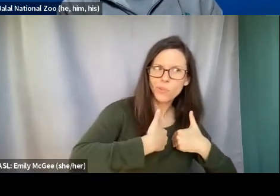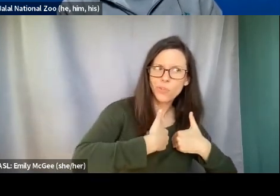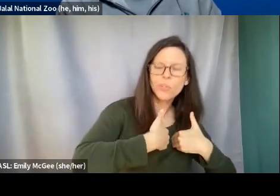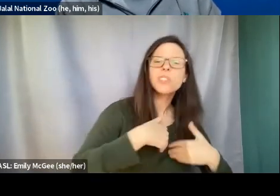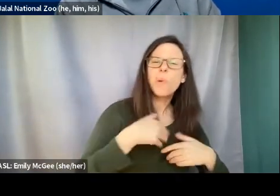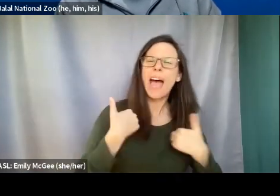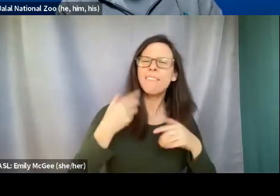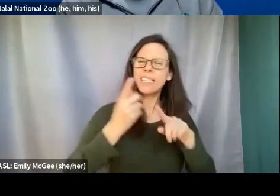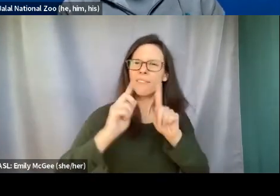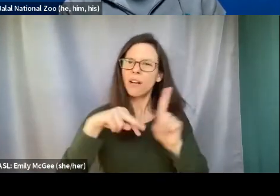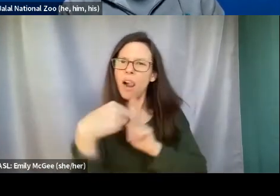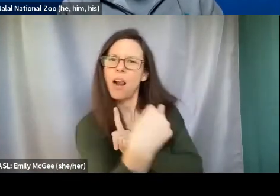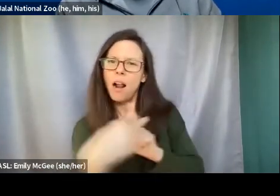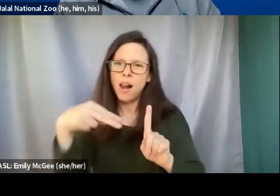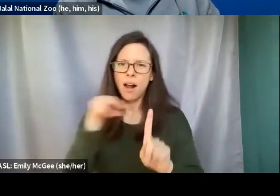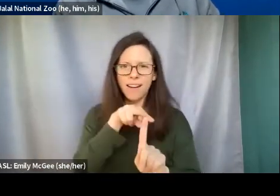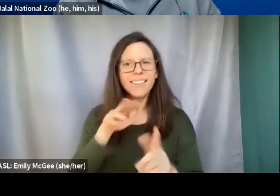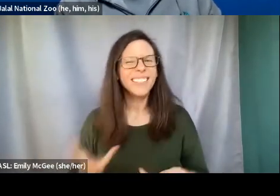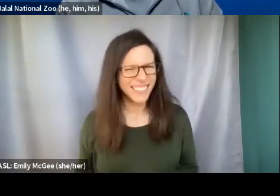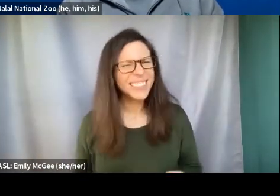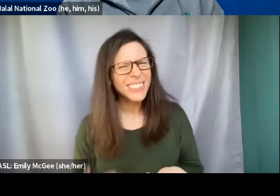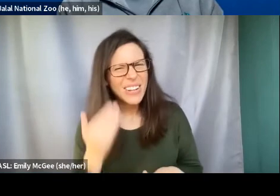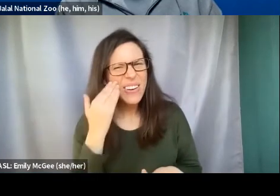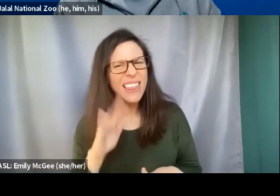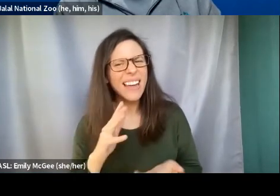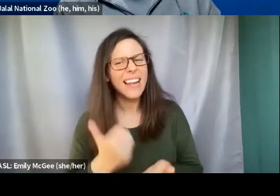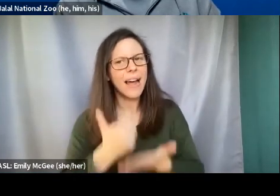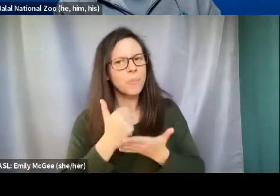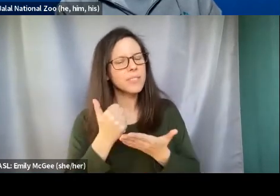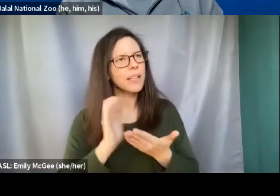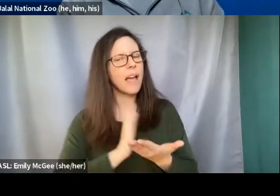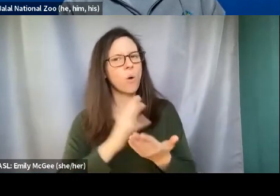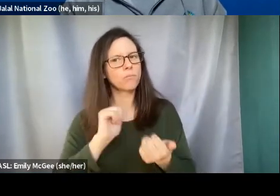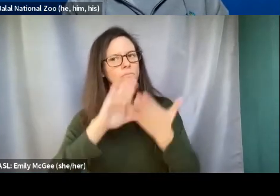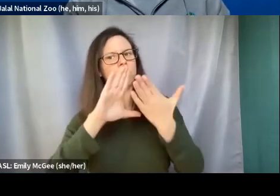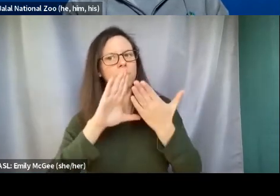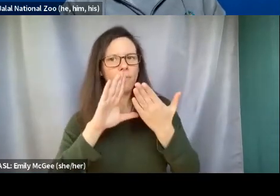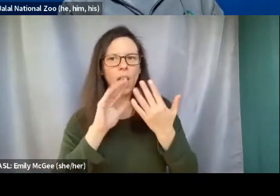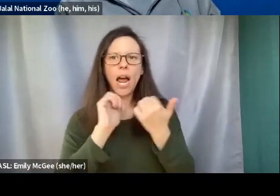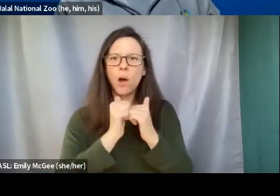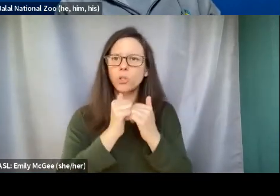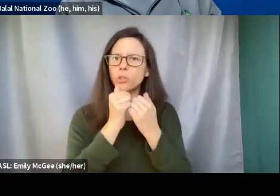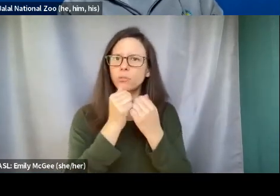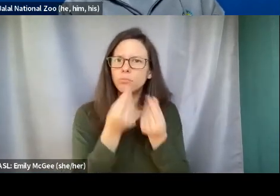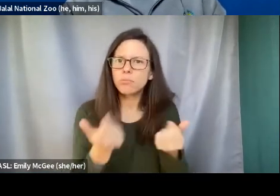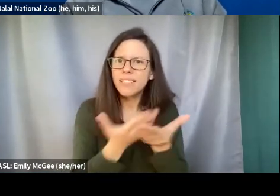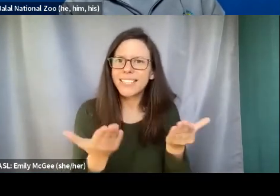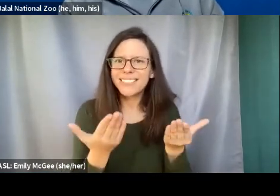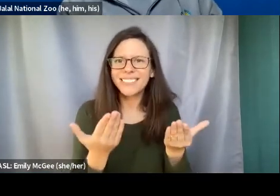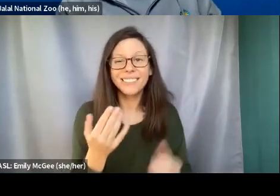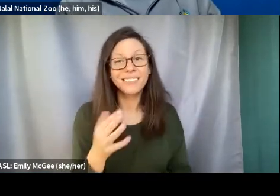for getting things done. The, and I mean, not gonna lie walking through the exhibits